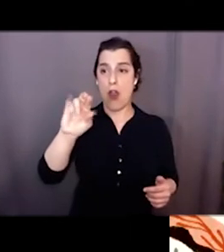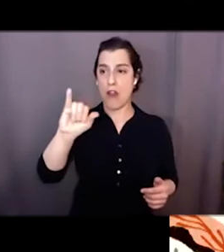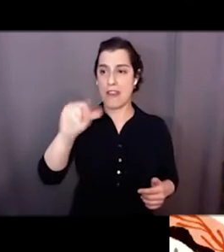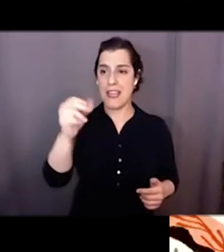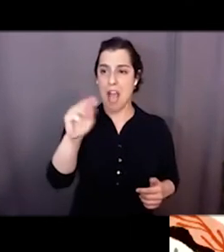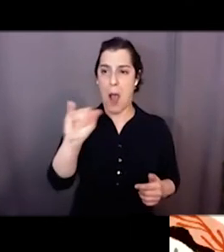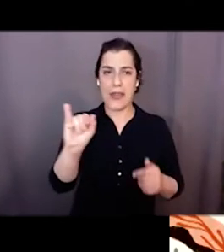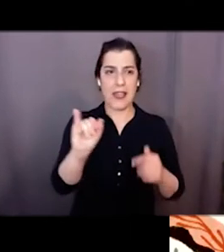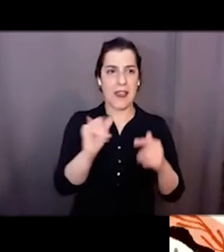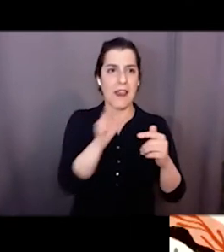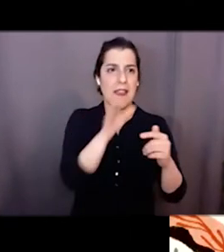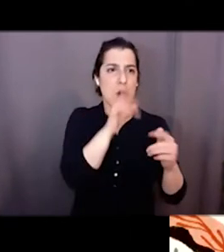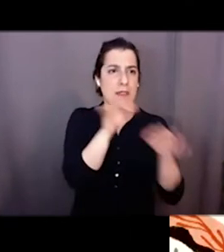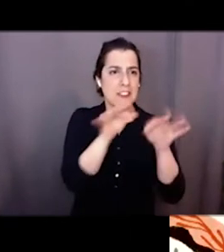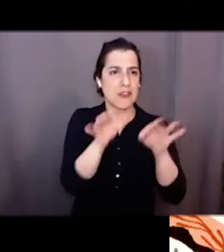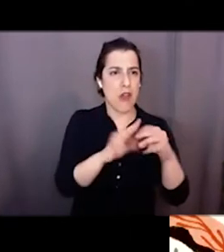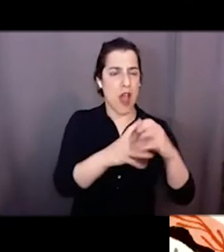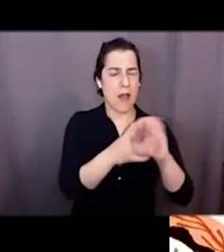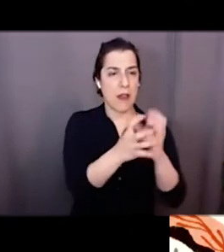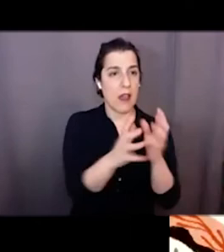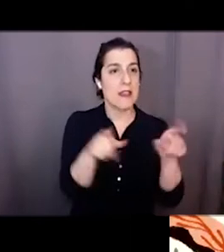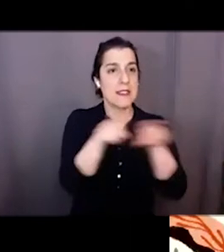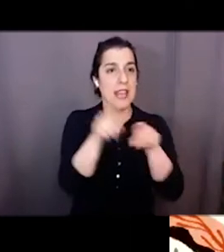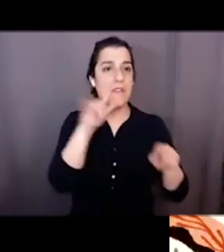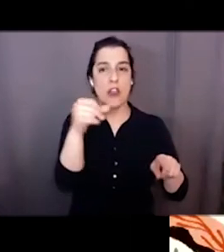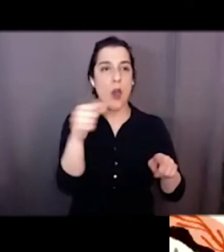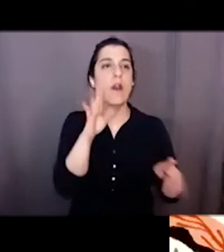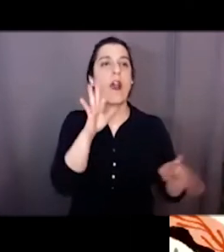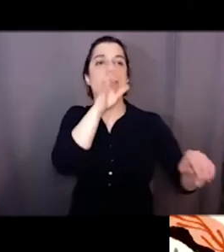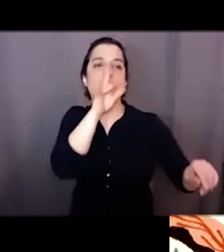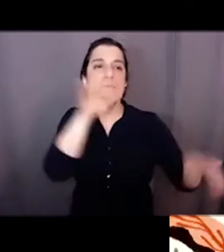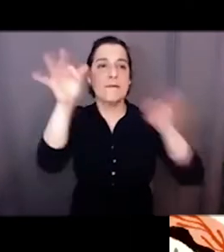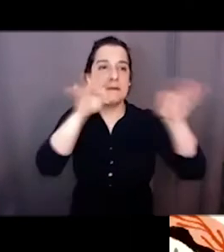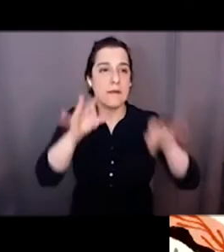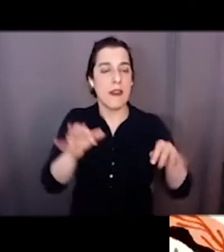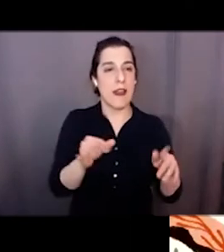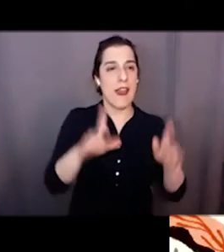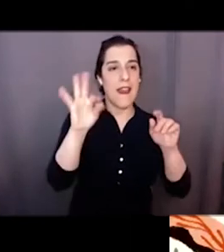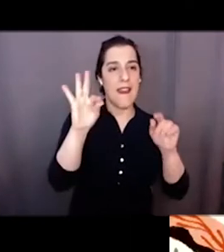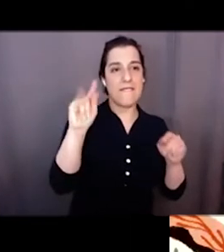Someone's doing the same thing for yoga. There's lots of popup fitness happening there, a pop up verbal description,